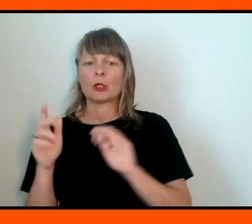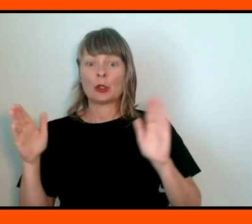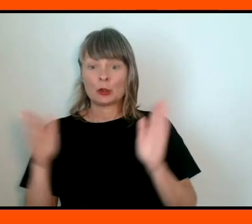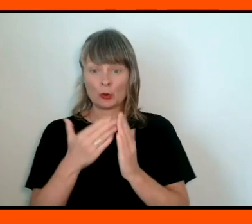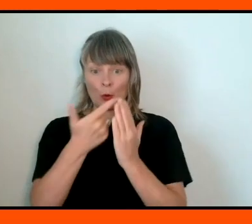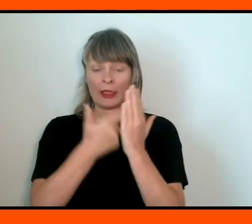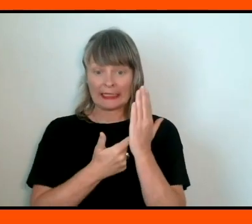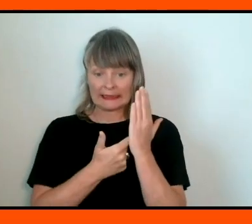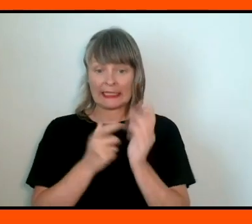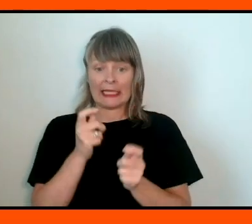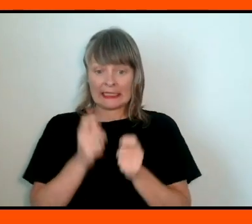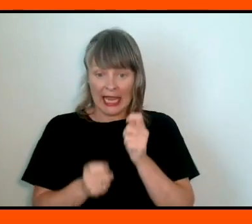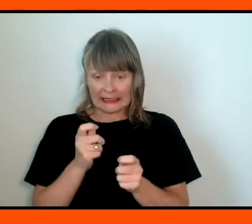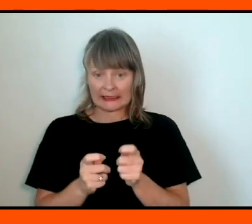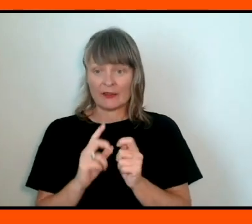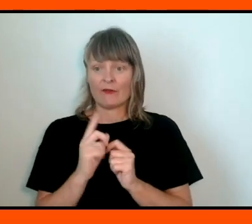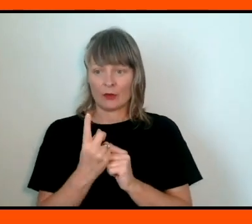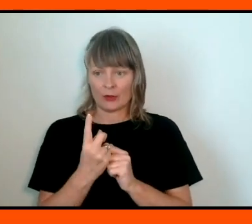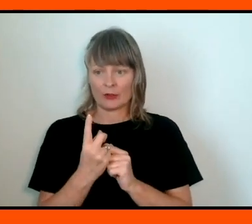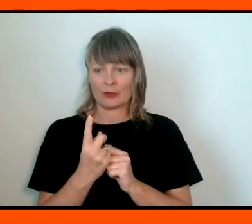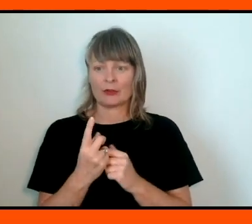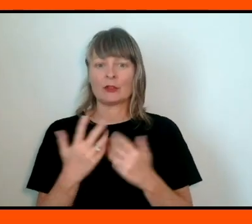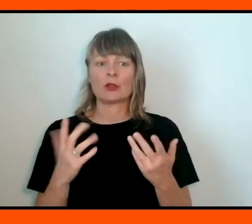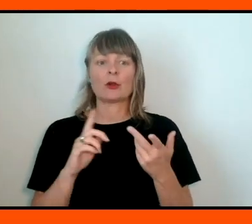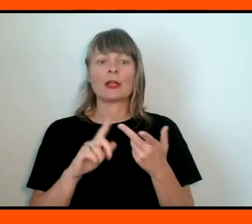so if you have anything to put in a submission